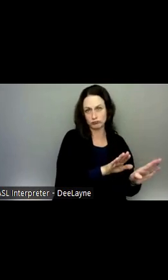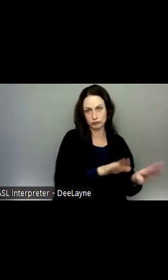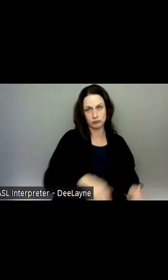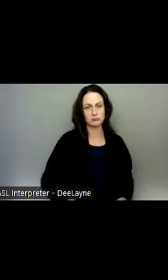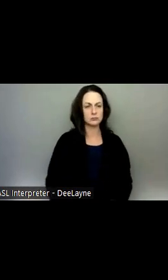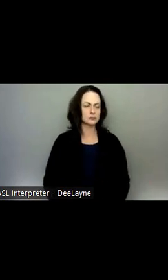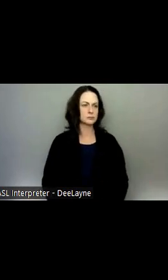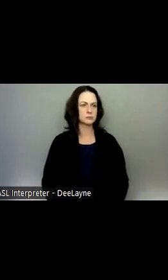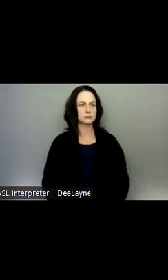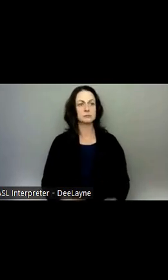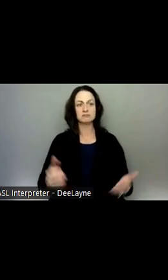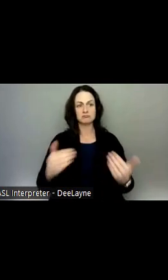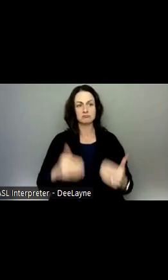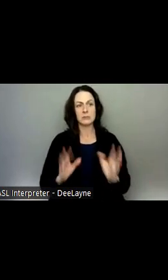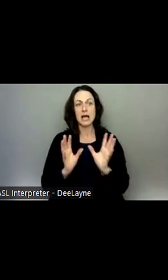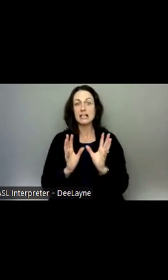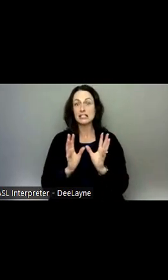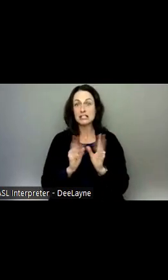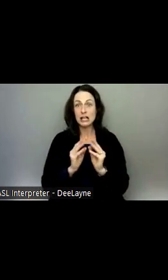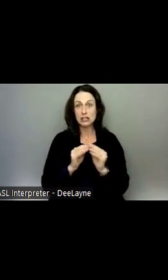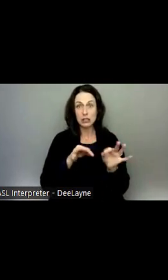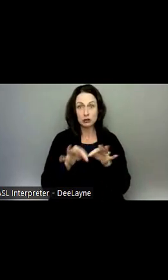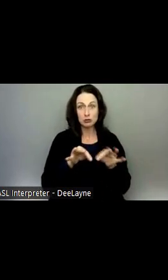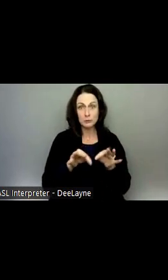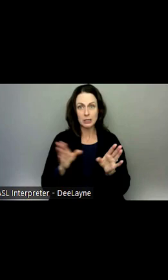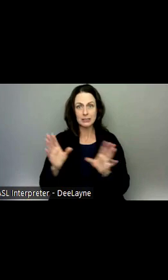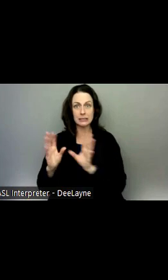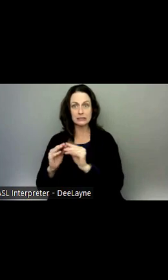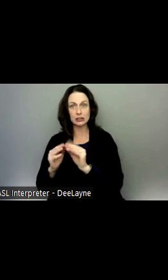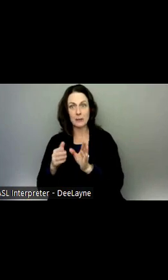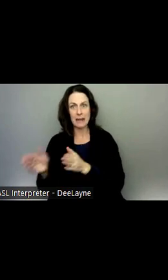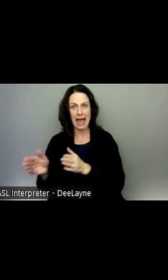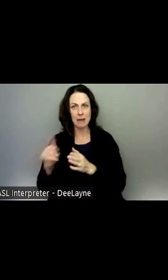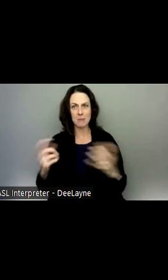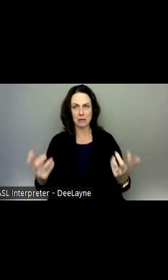The session description and the session plan need to be in alignment.